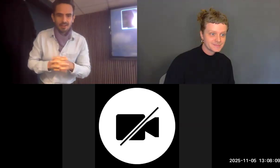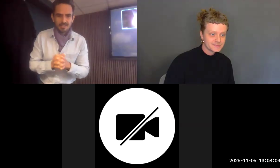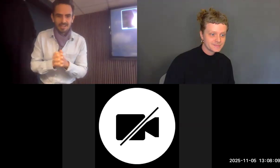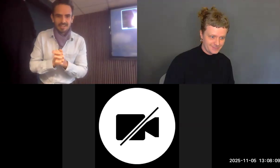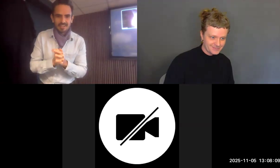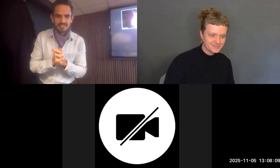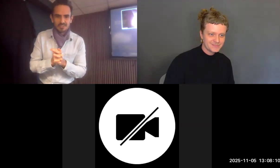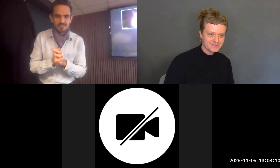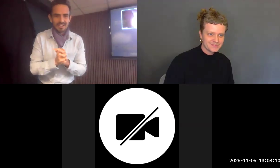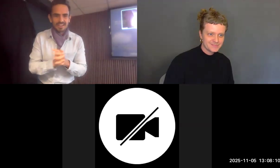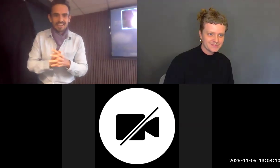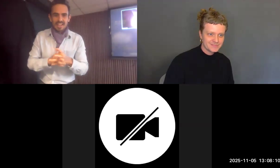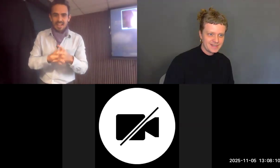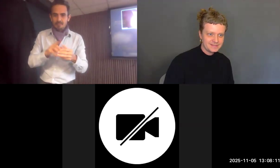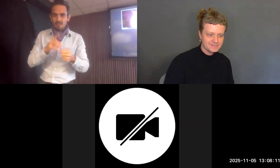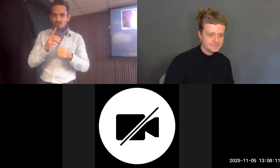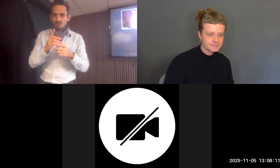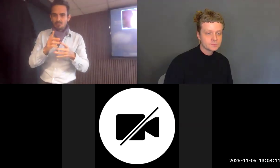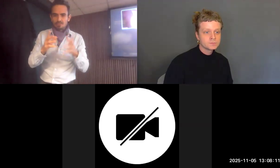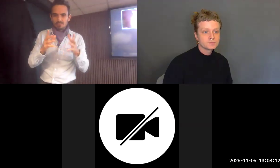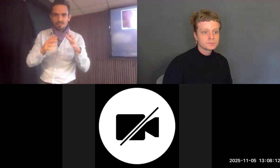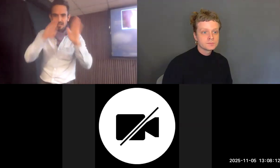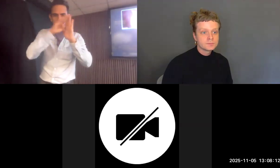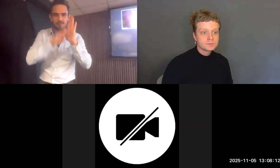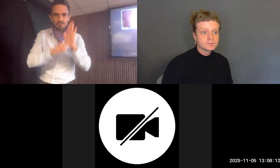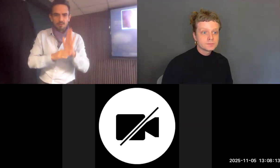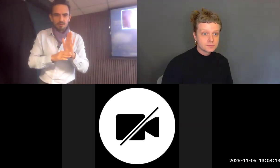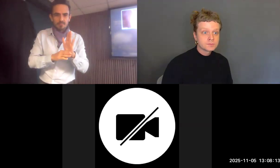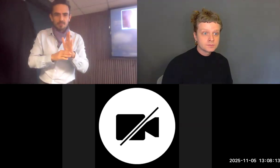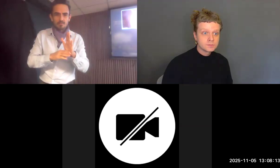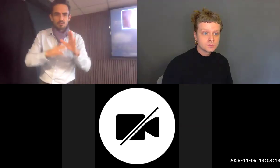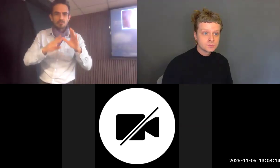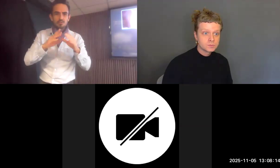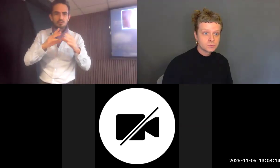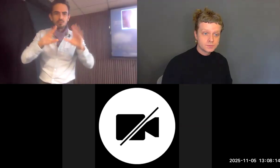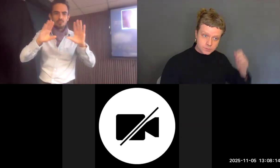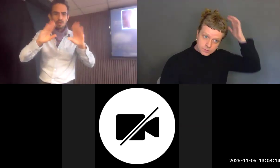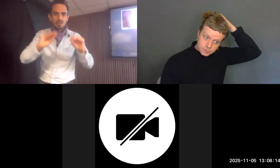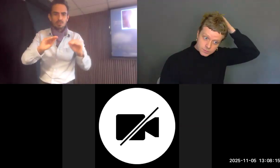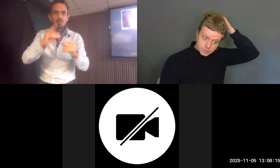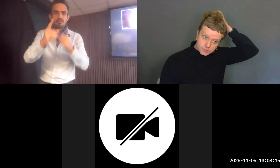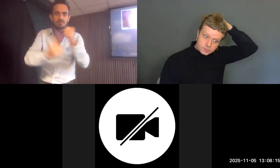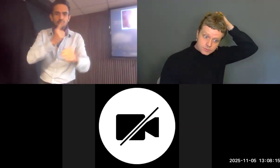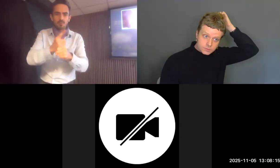Hello, Day. I can see you there. , so, just as per the program, we're just going to stop.